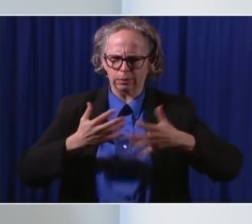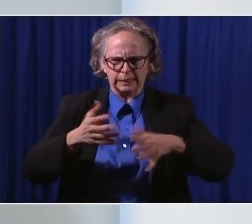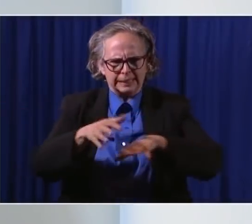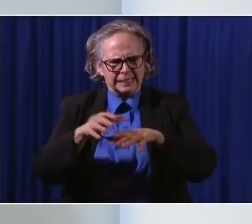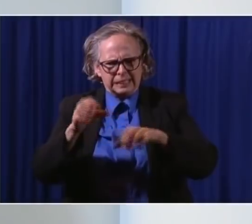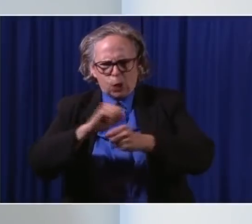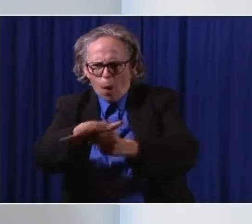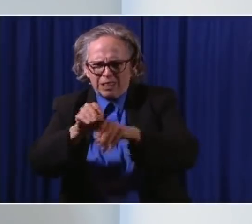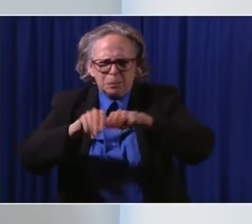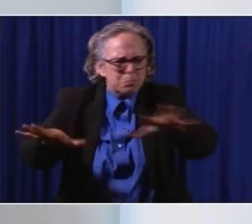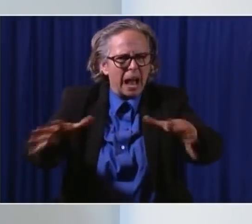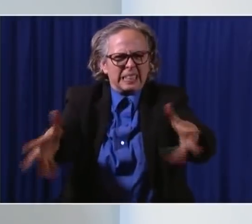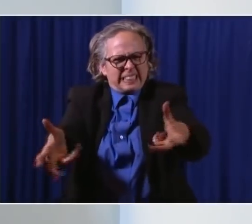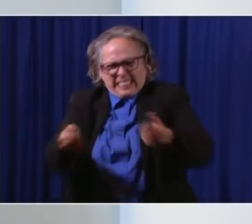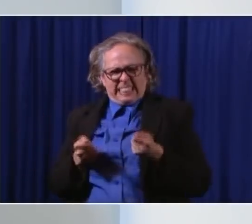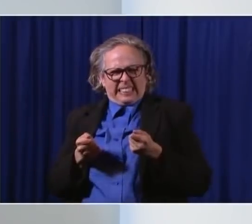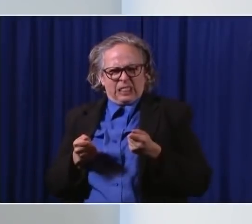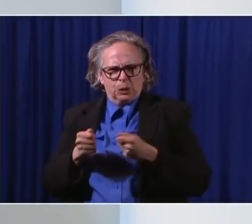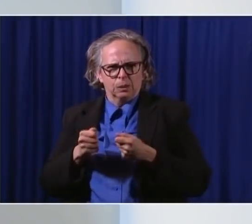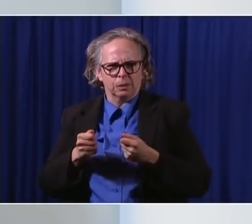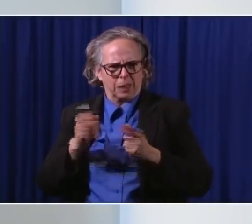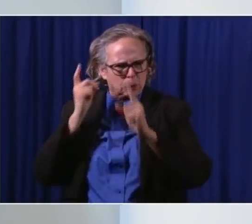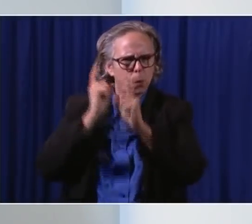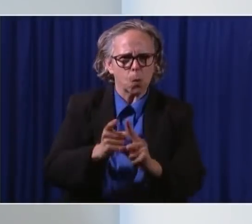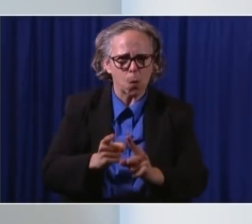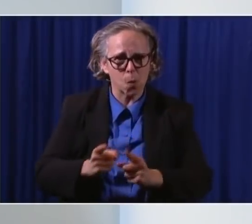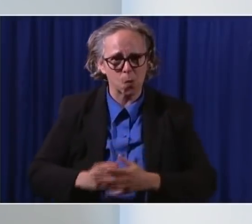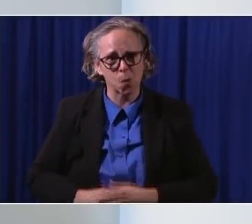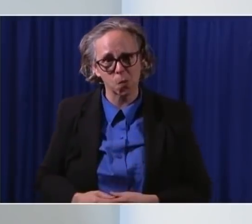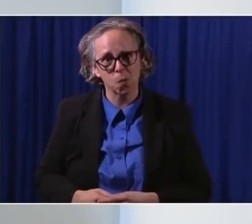IN A BETTER PLACE TO HAVE A SEASON AND DO THE THINGS YOU LOVE BY MAKING SURE YOU SLOW